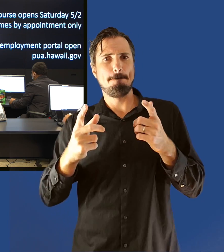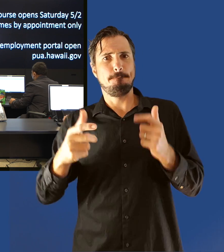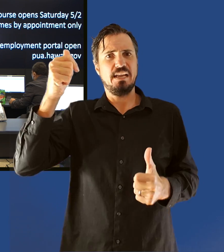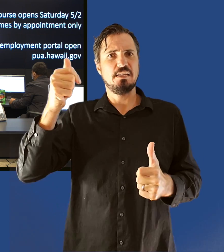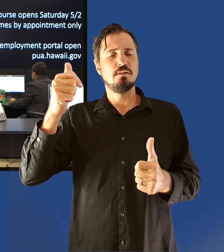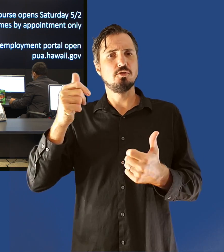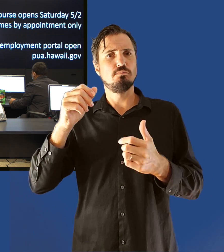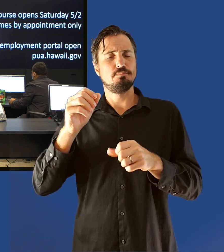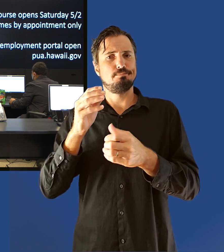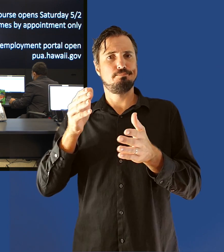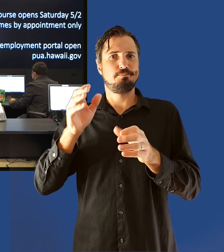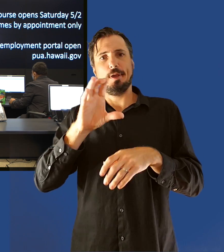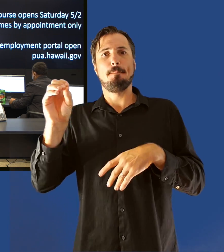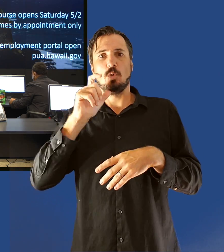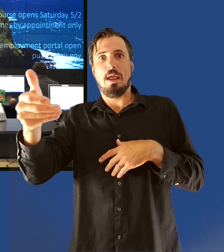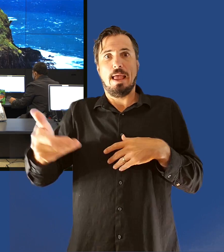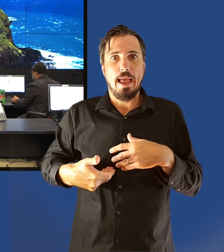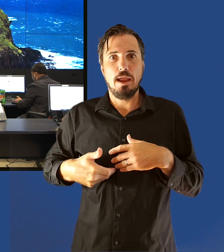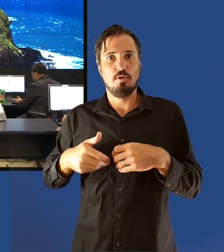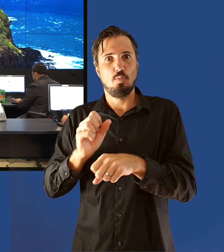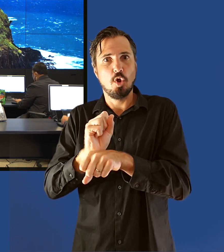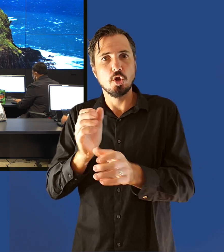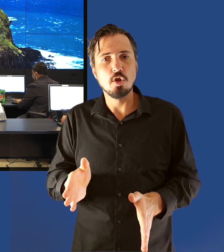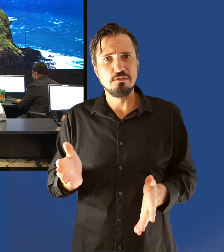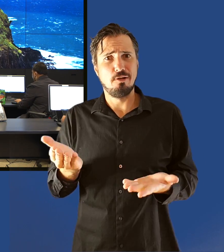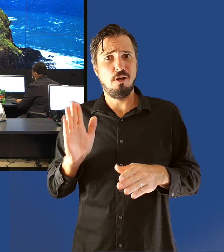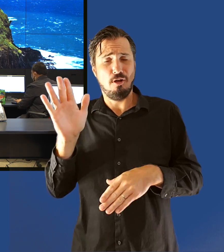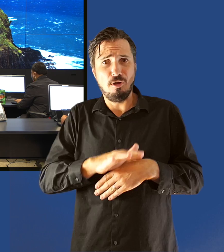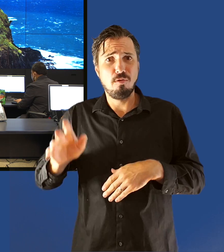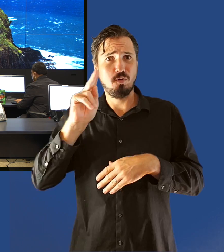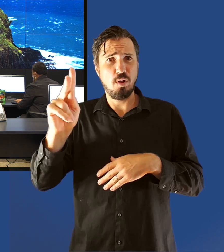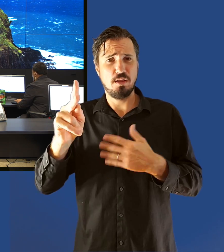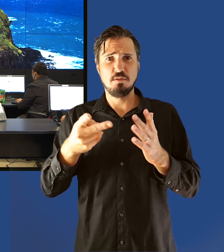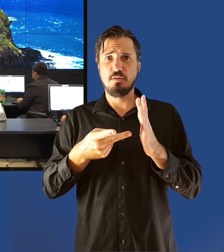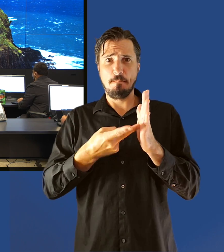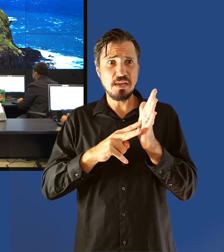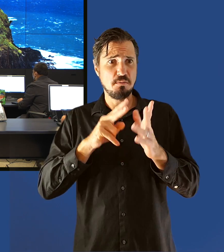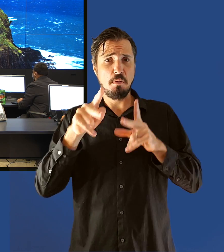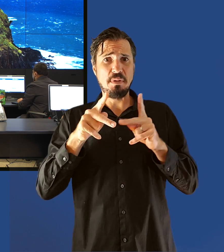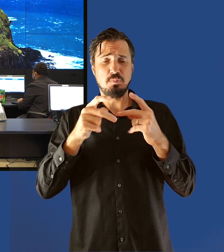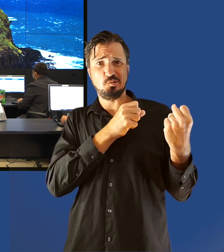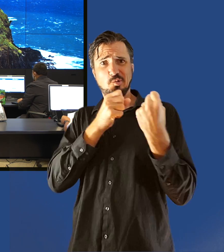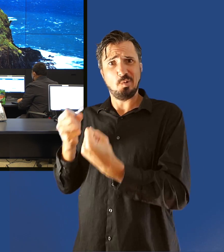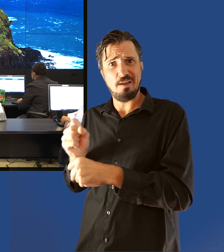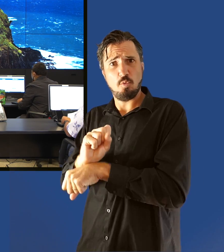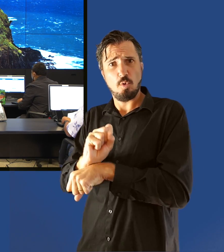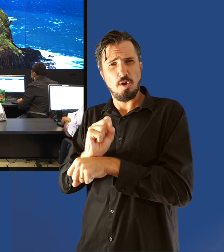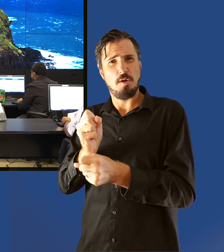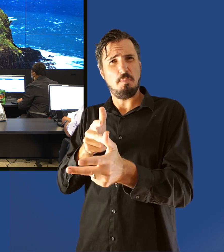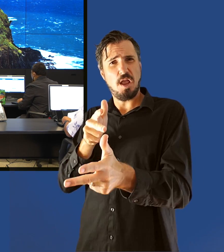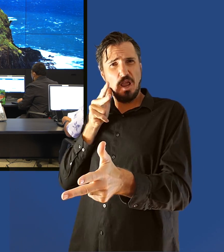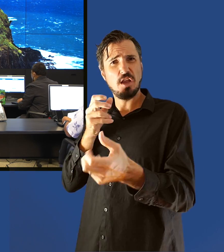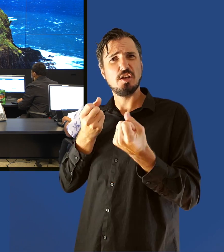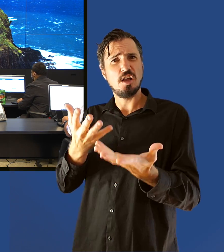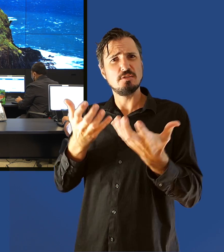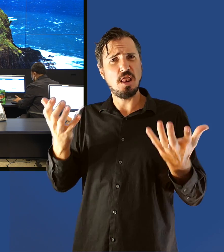We know that many of the county services are public facing, we also know that our county operations lead to an increase to vehicular travel during peak travel hours